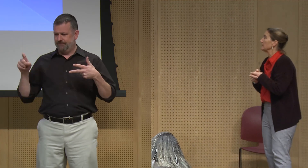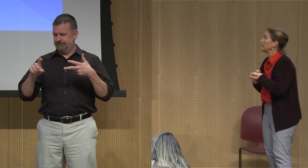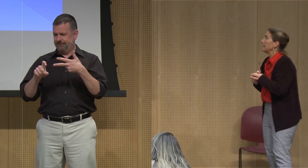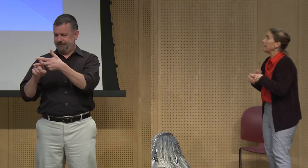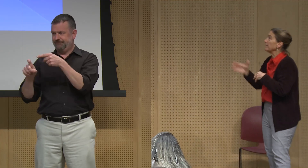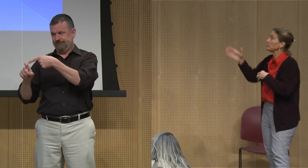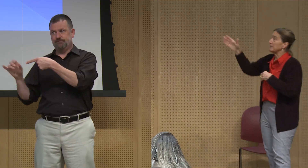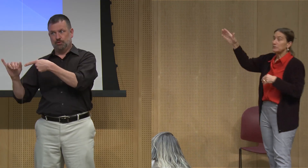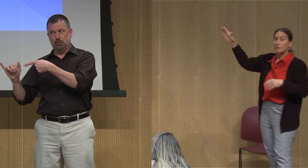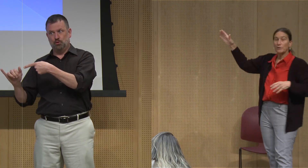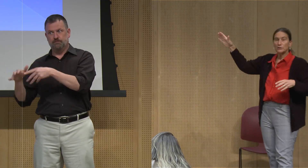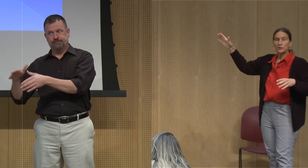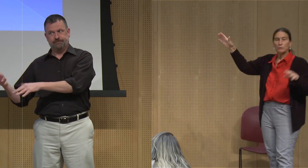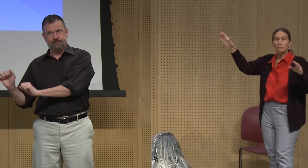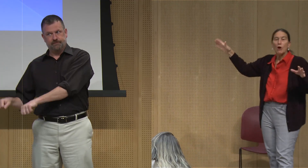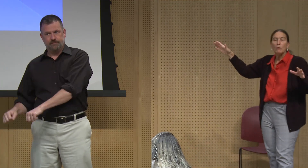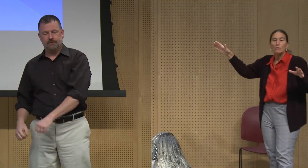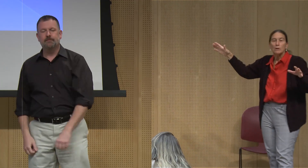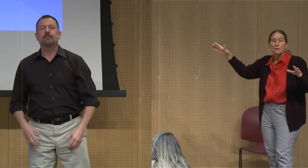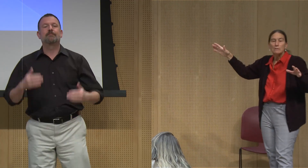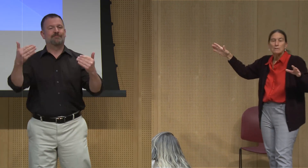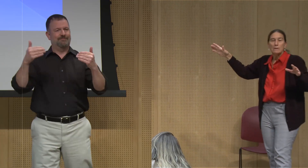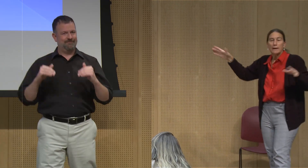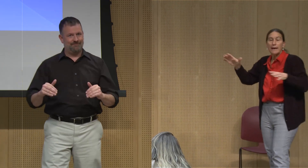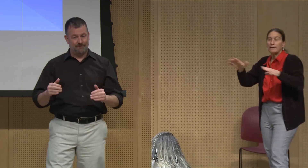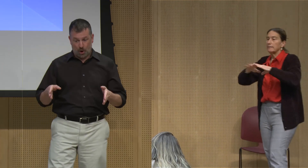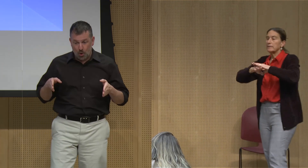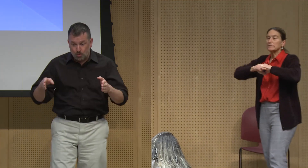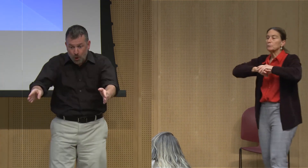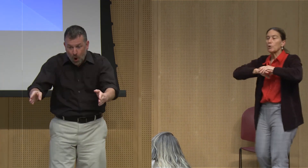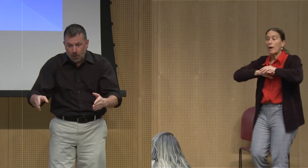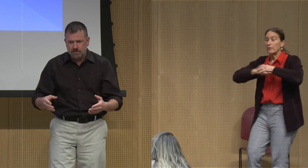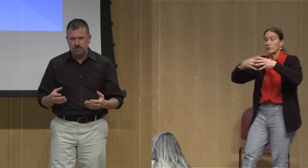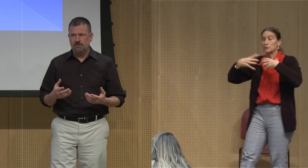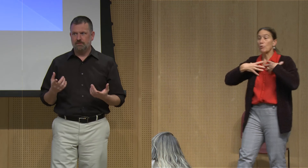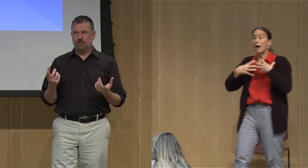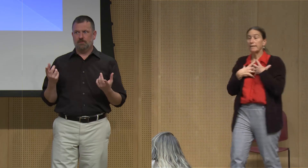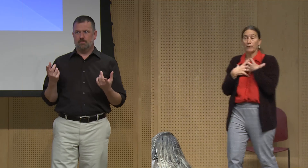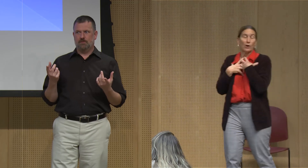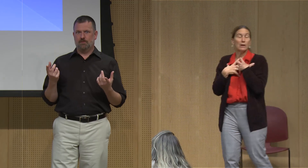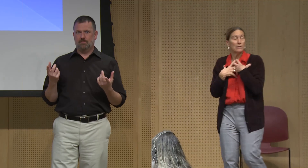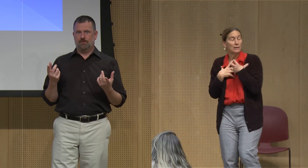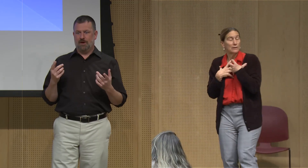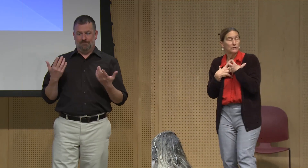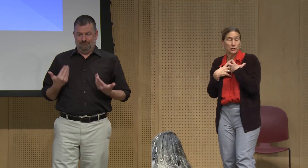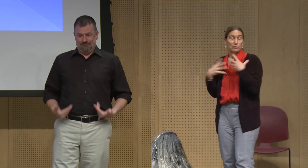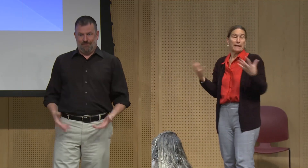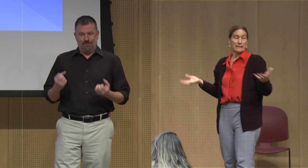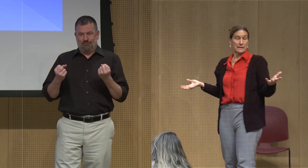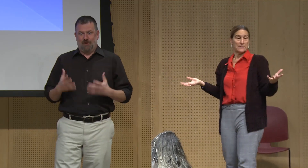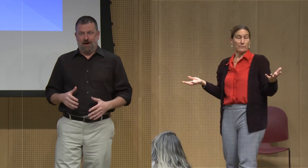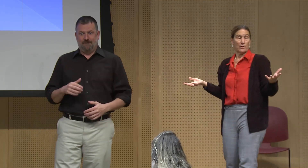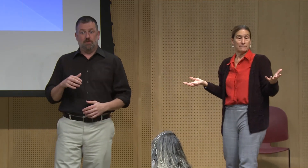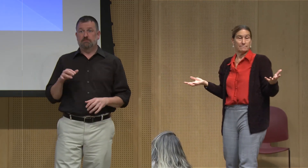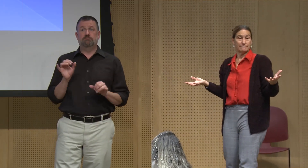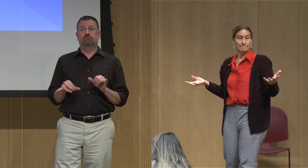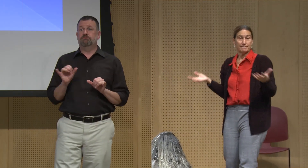THEN THERE'S THINGS WE'VE DONE TO THE ROAD. AGAIN, DOESN'T REQUIRE THE DRIVER TO DO ANYTHING DIFFERENT.